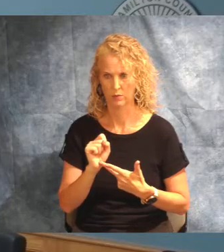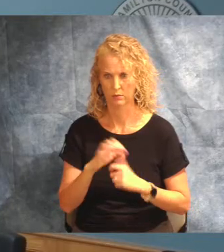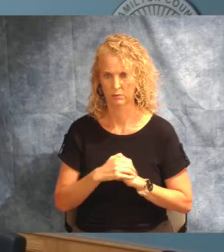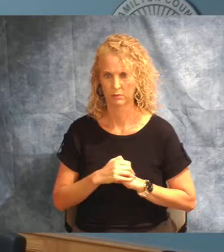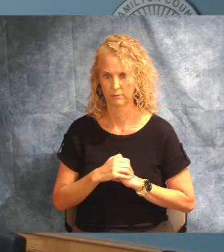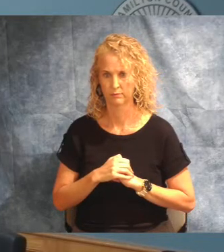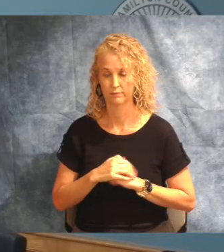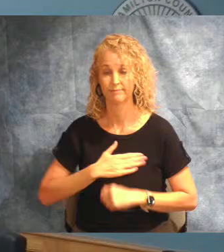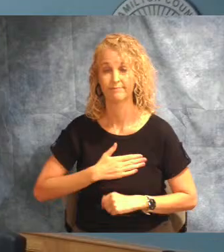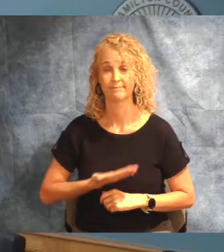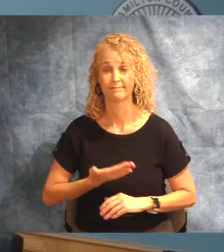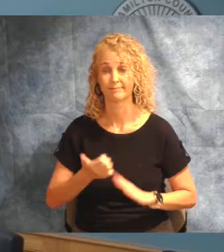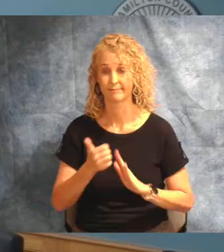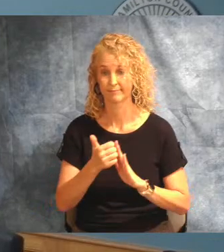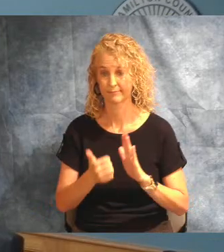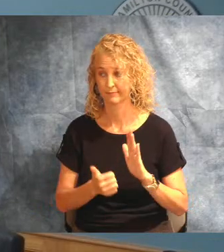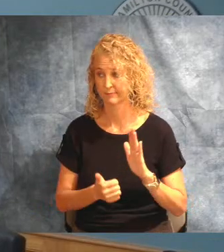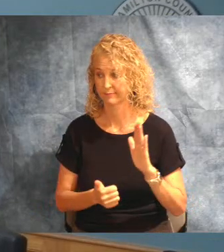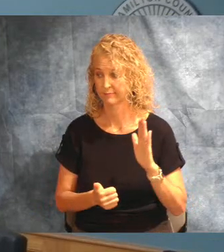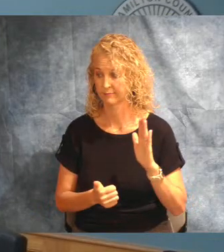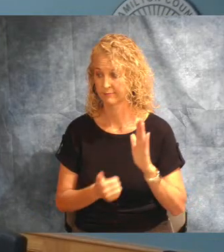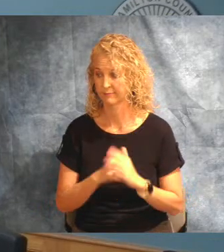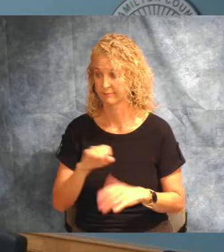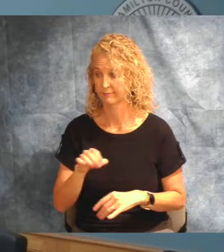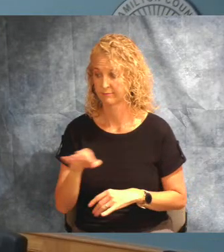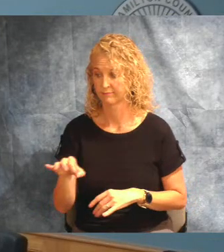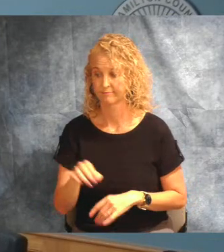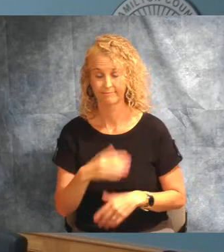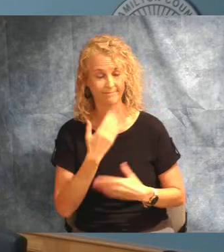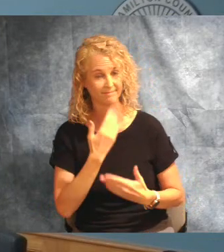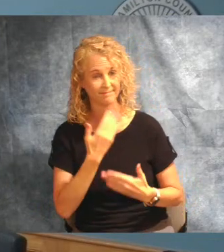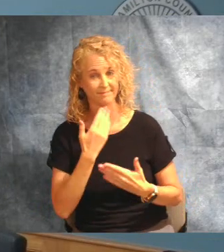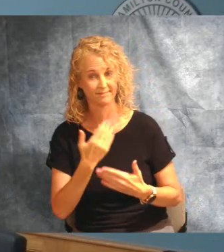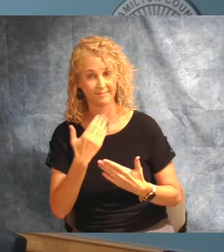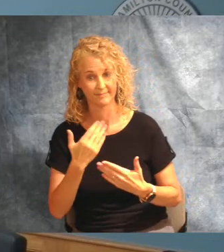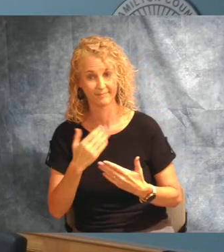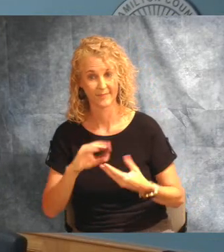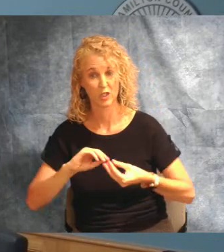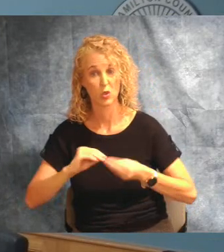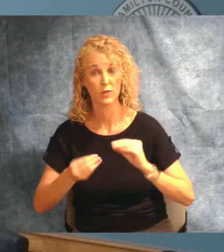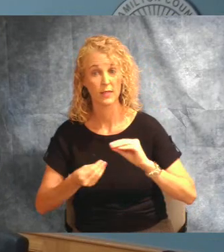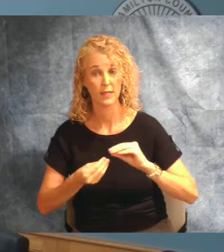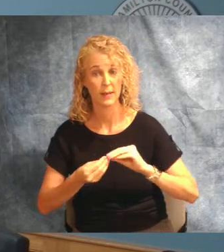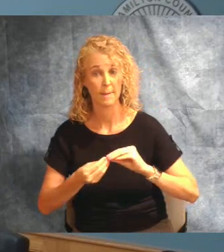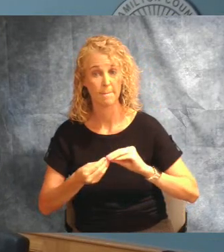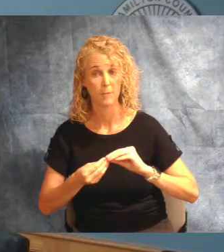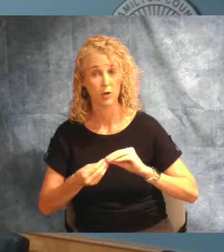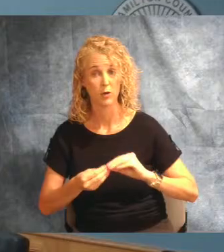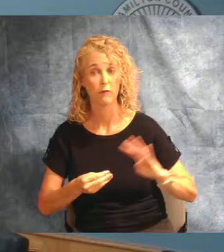Consent agenda. Jeff. Thank you. Commissioners. start consent agenda starts with item number four.